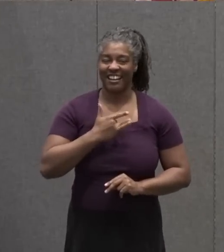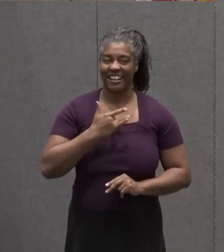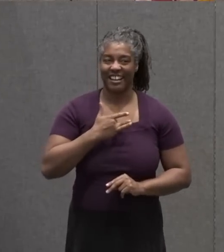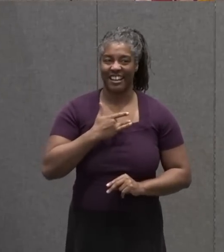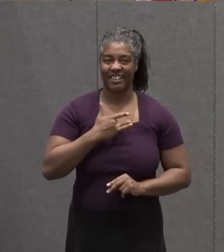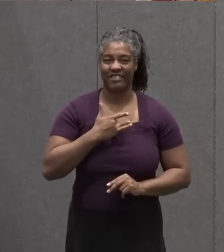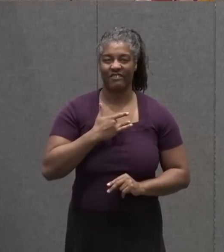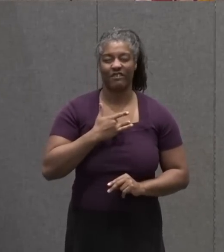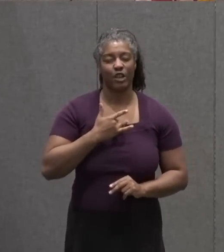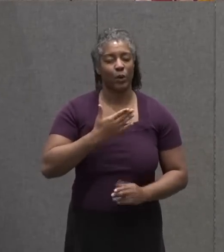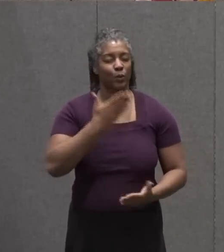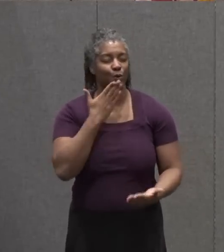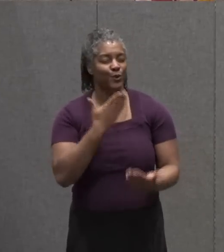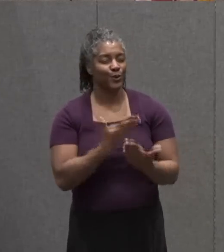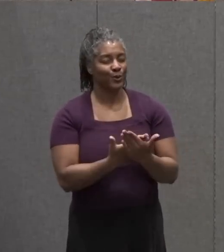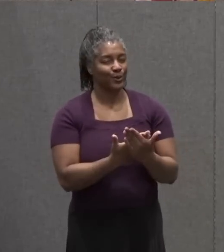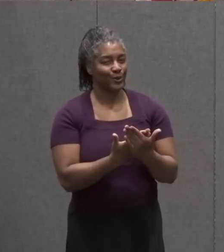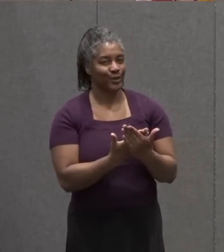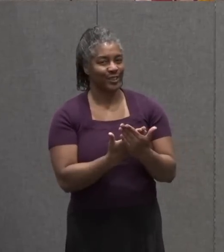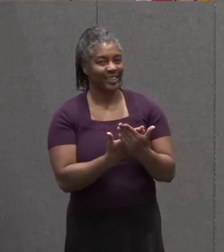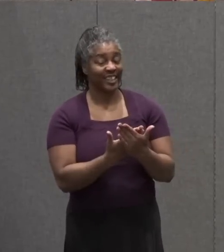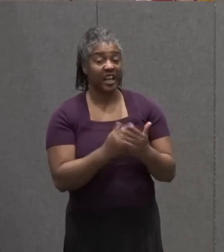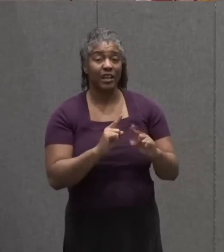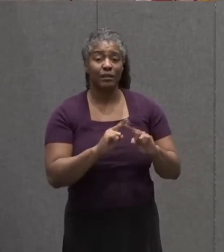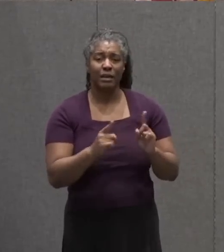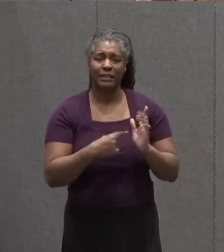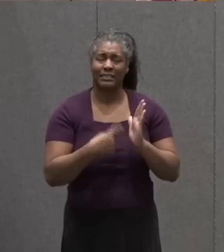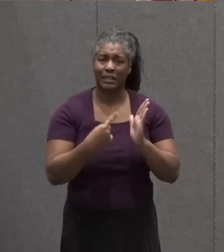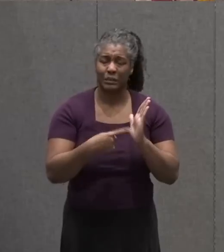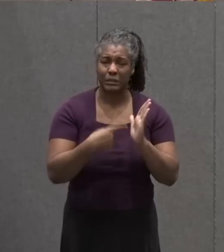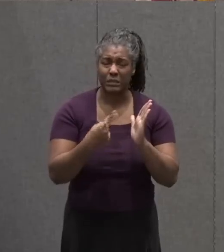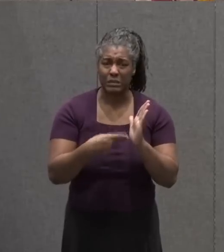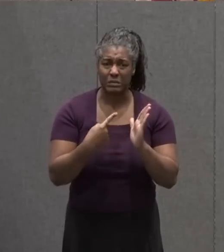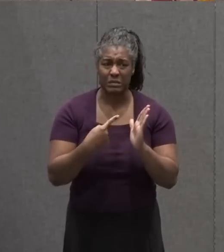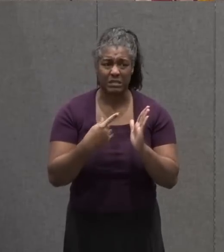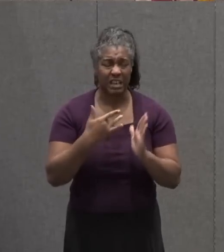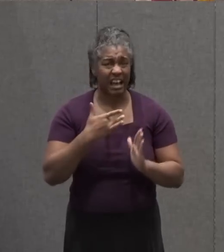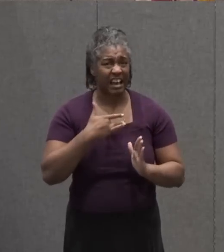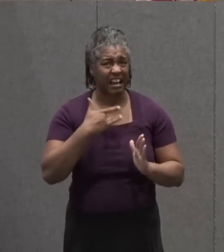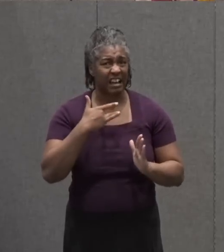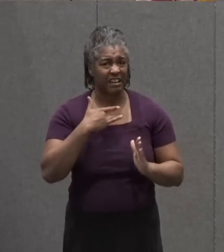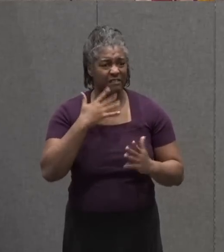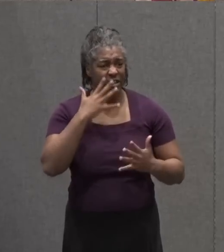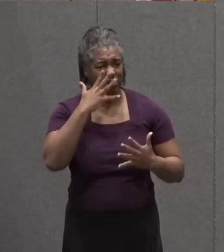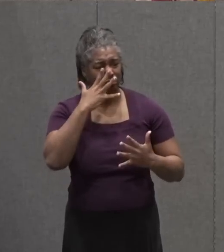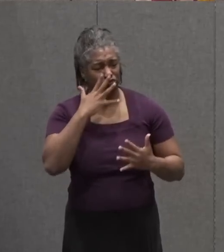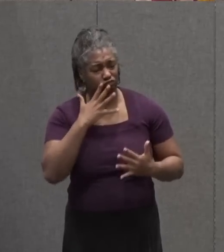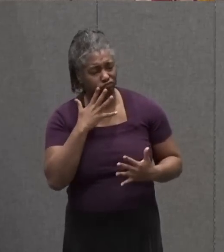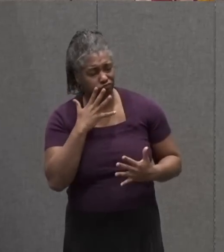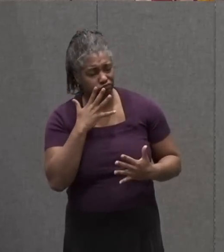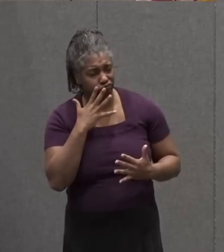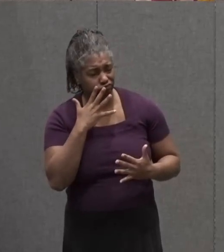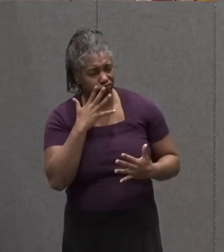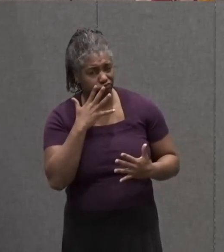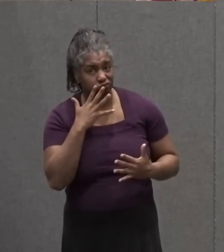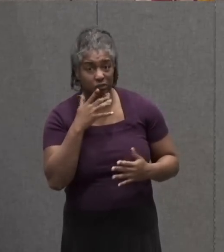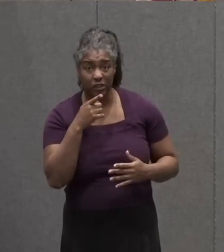but then sometimes it makes me feel blue do you ever feel that way too?